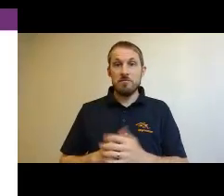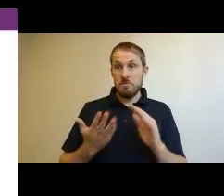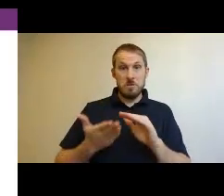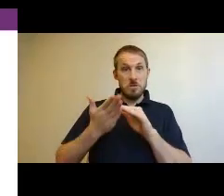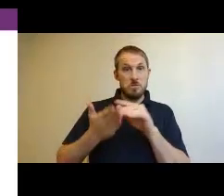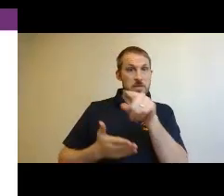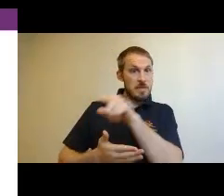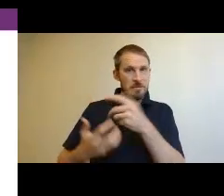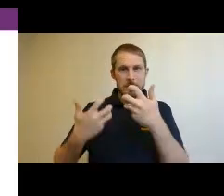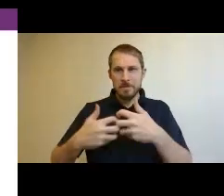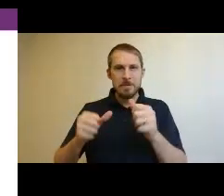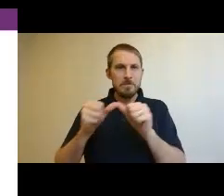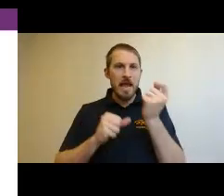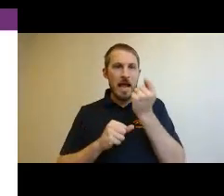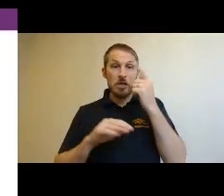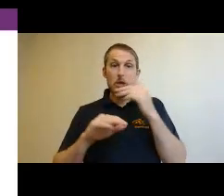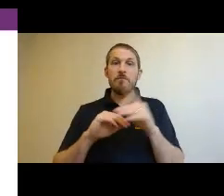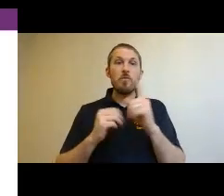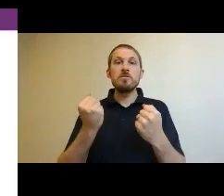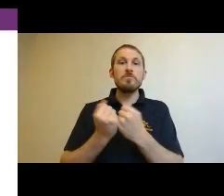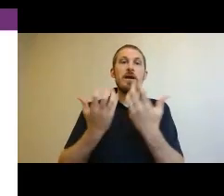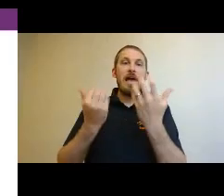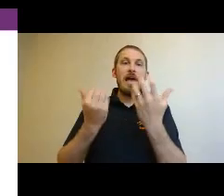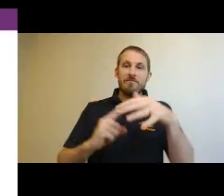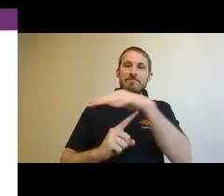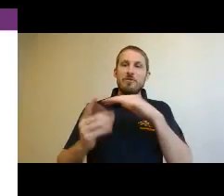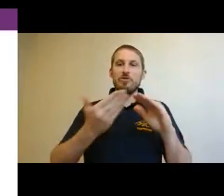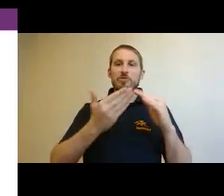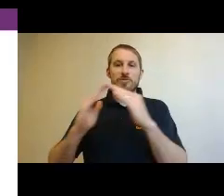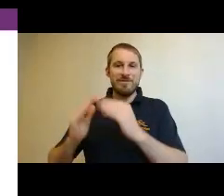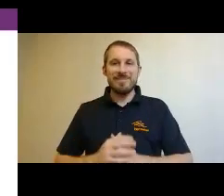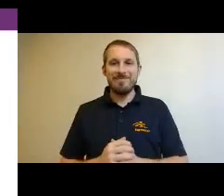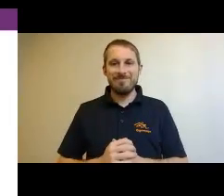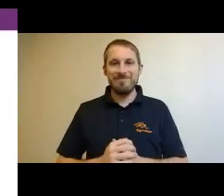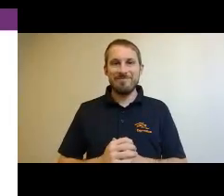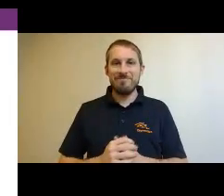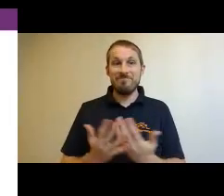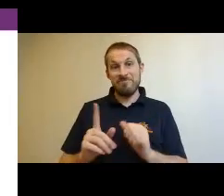what supports are available in their community. Their role includes helping people to connect